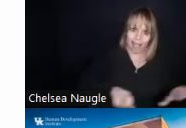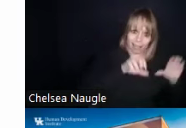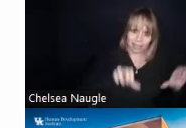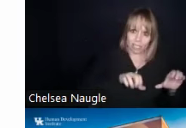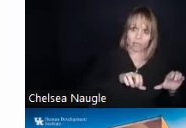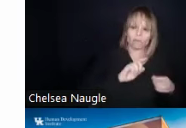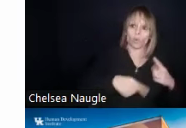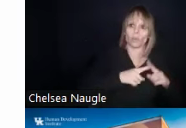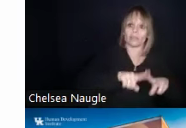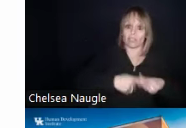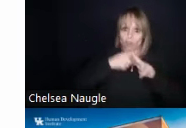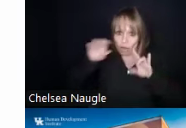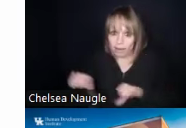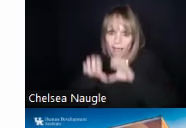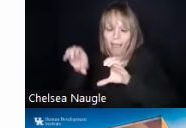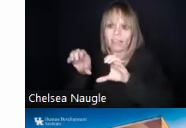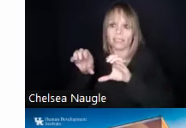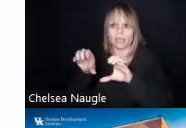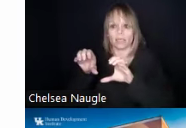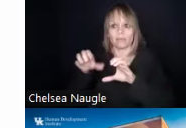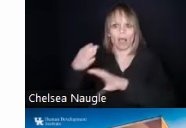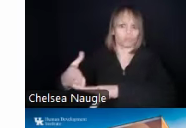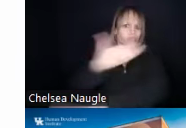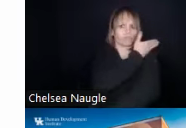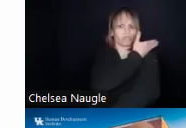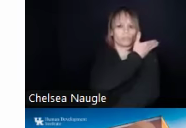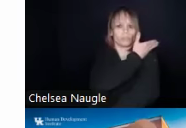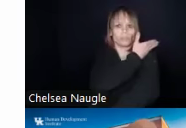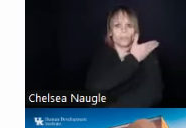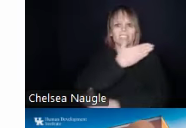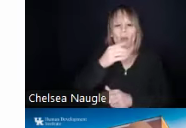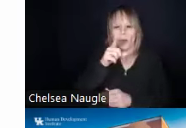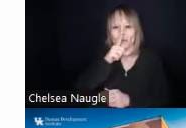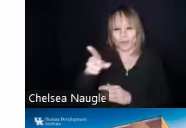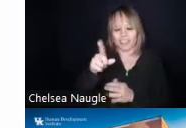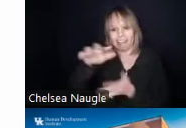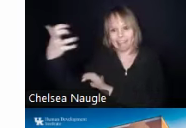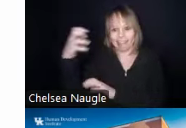started being active improved so rapidly that they actually skewed the results enough to get a significant result uh